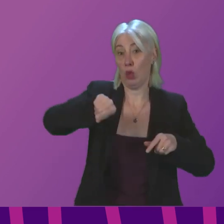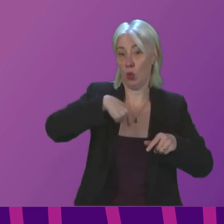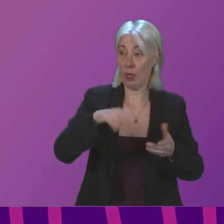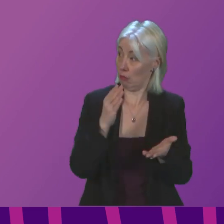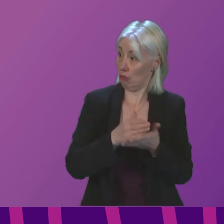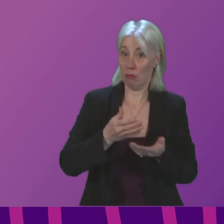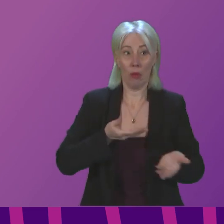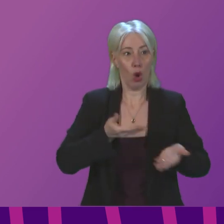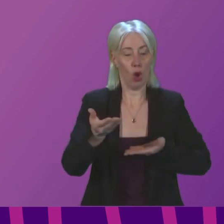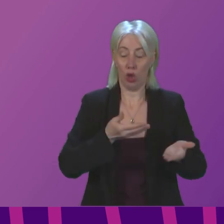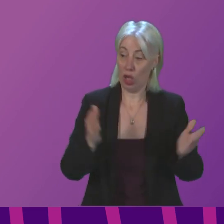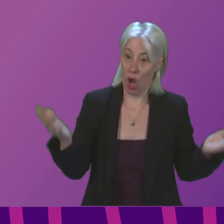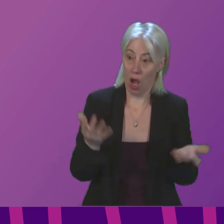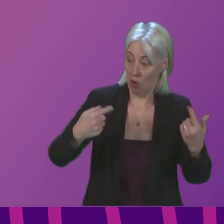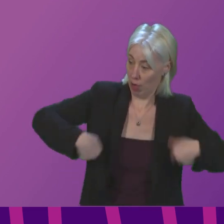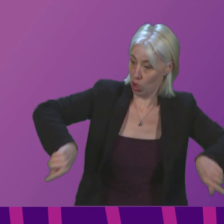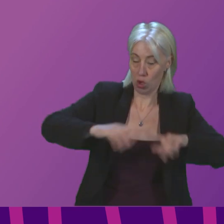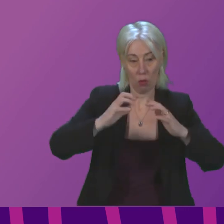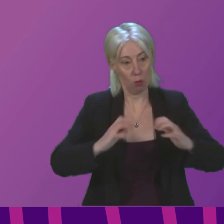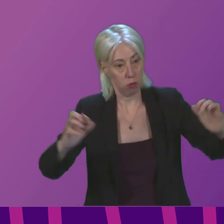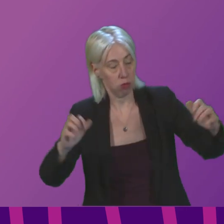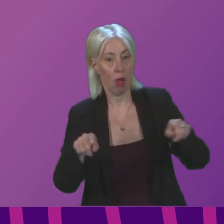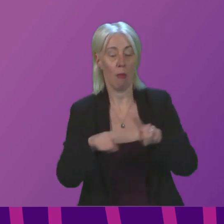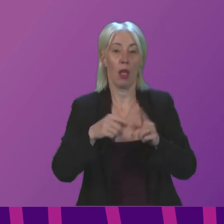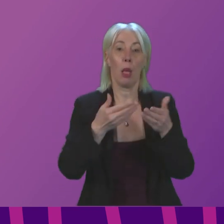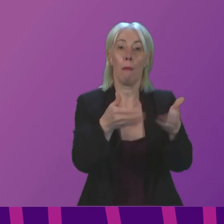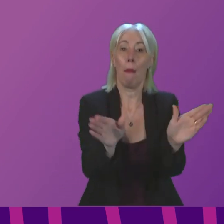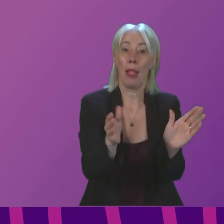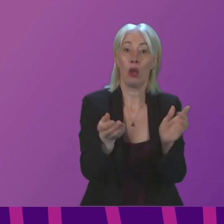across the chamber and indeed the wider public to respond to it.